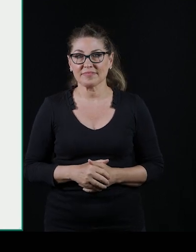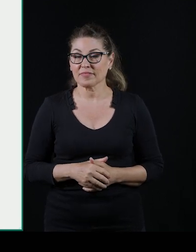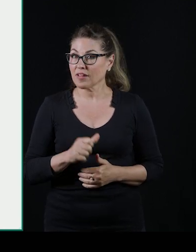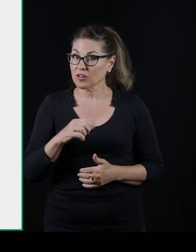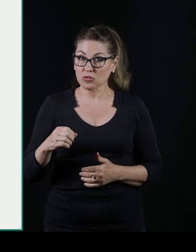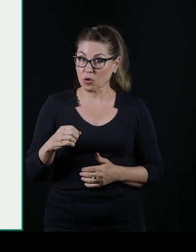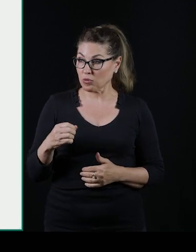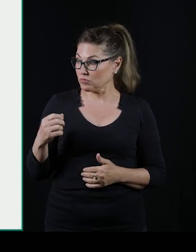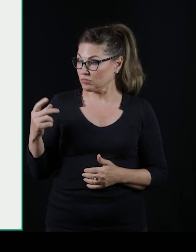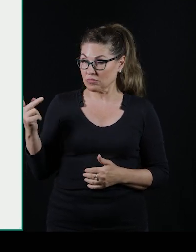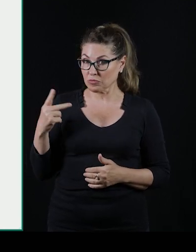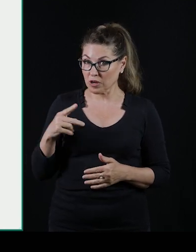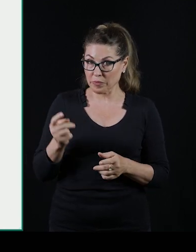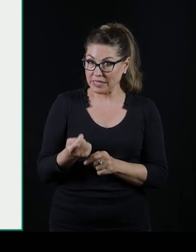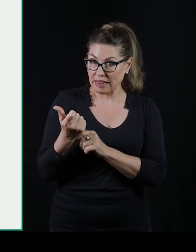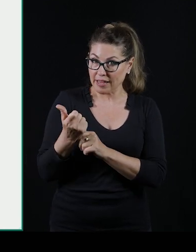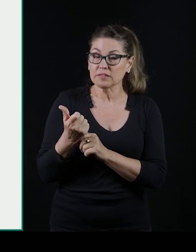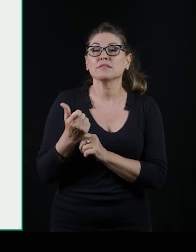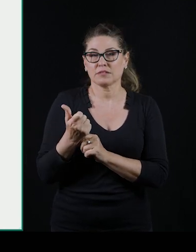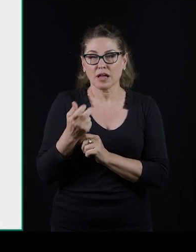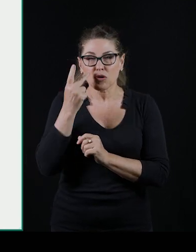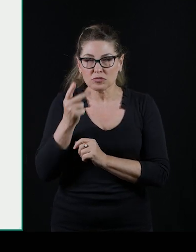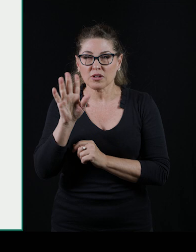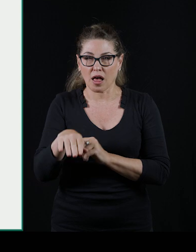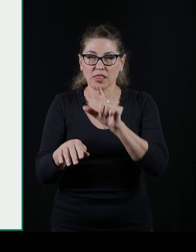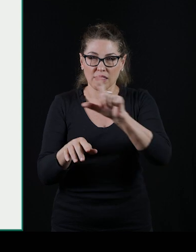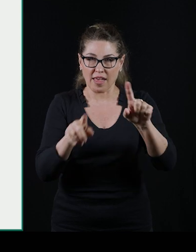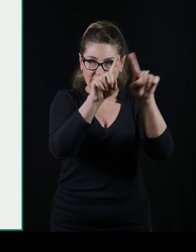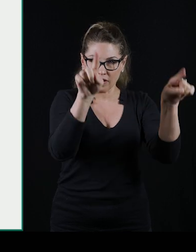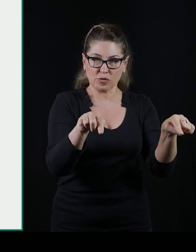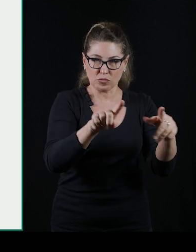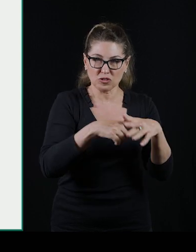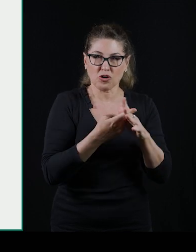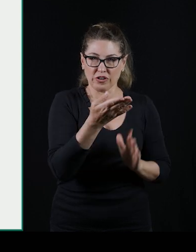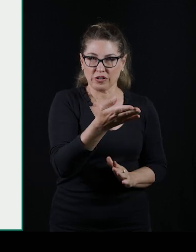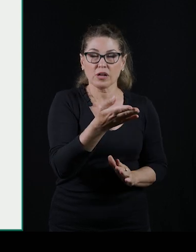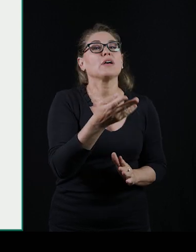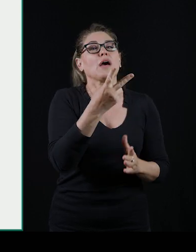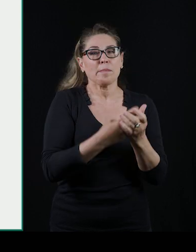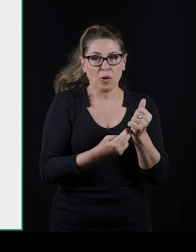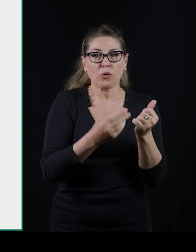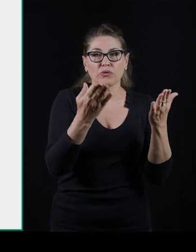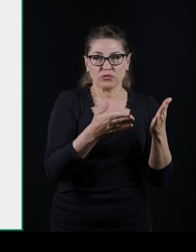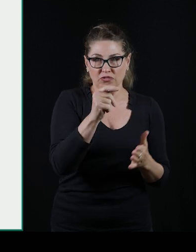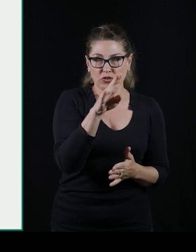So, what did we delete? You can see on the left, where we started. You can see that we had both service code